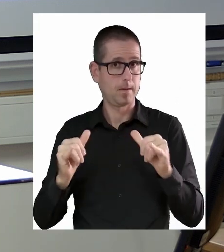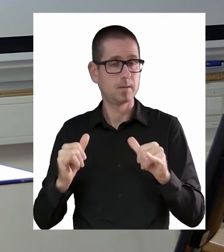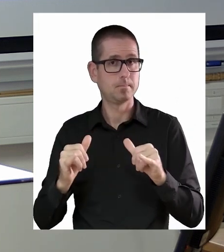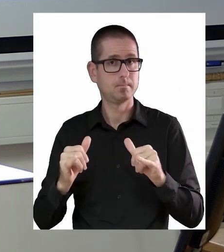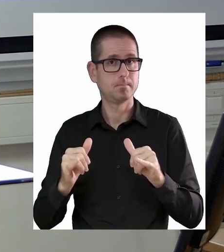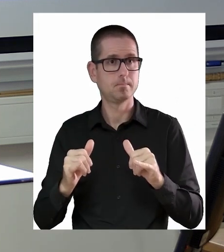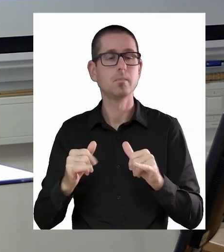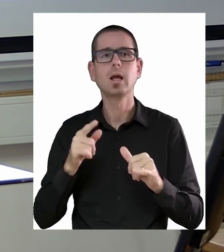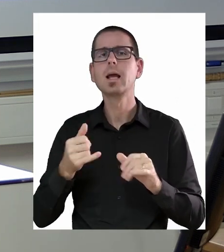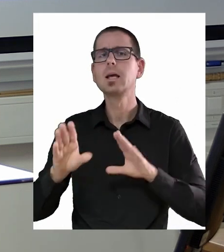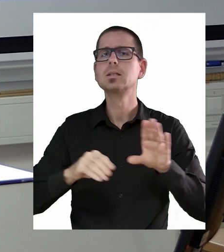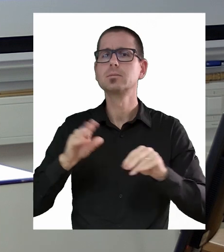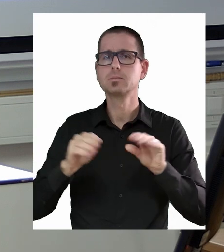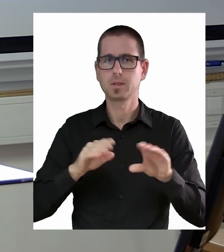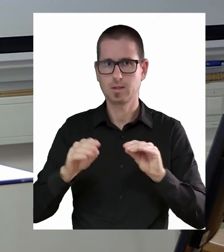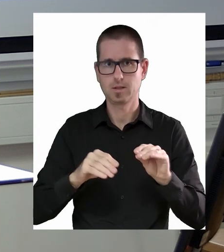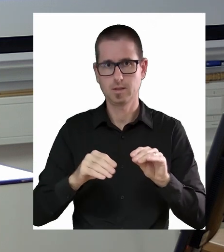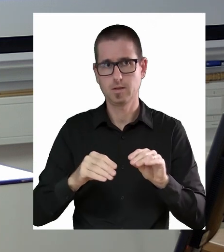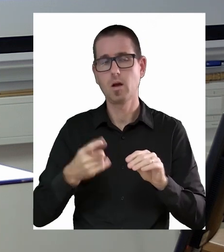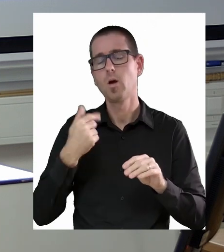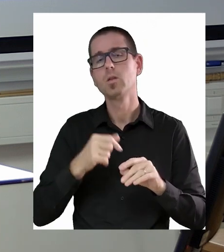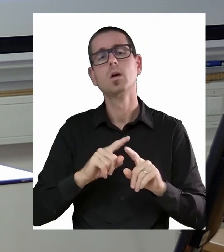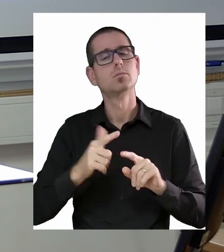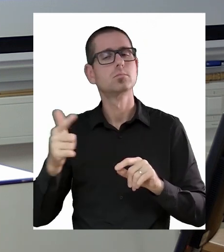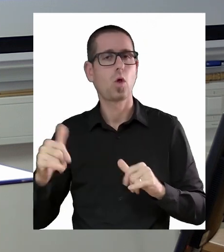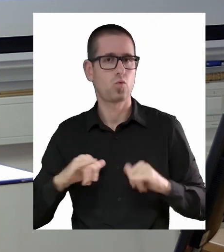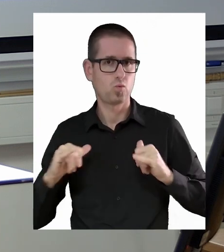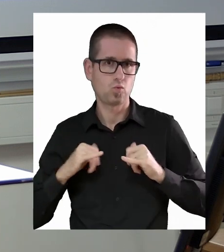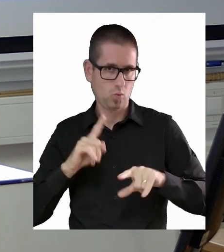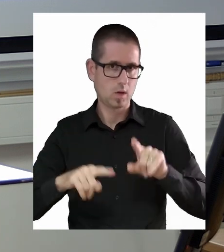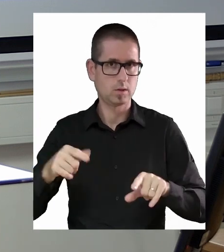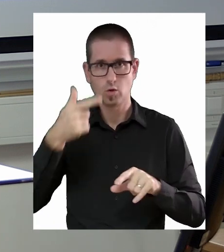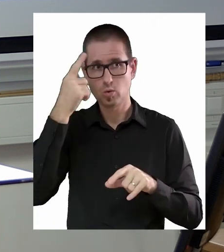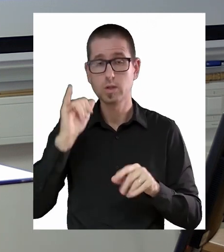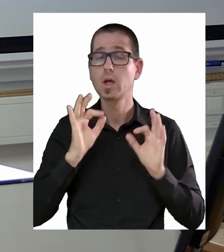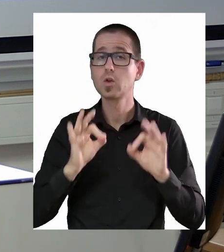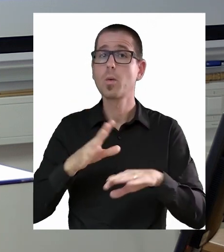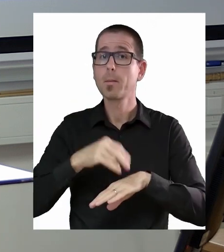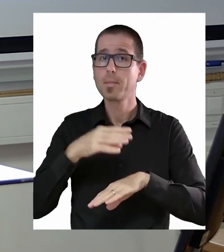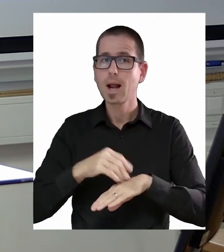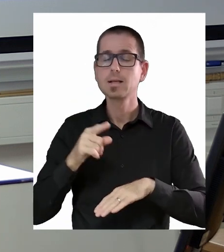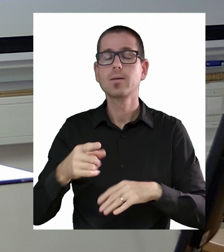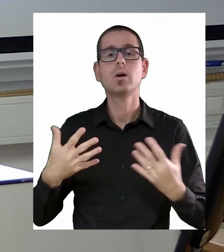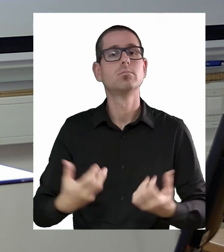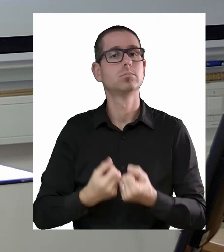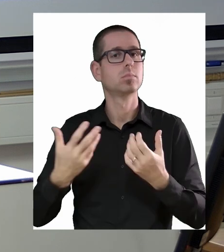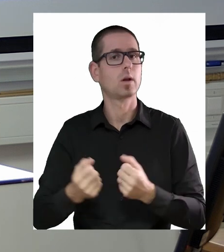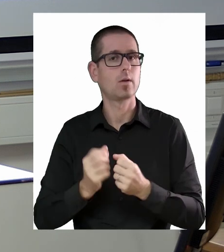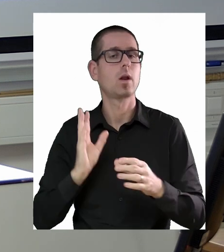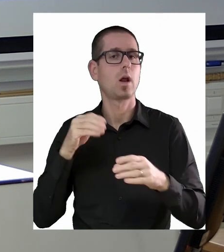which is a collection really of efforts from many people, is Good practises in creating an inclusive environment in